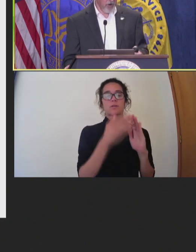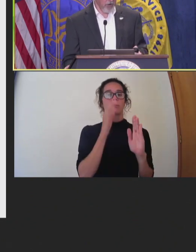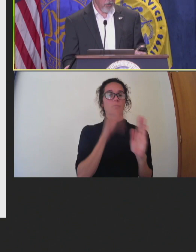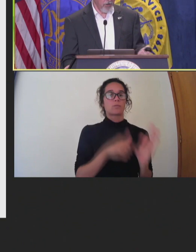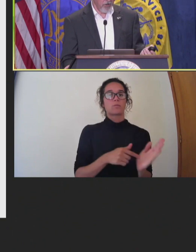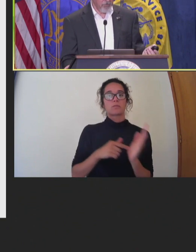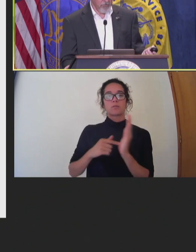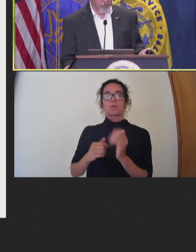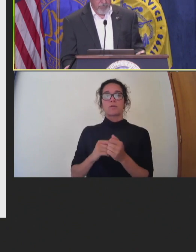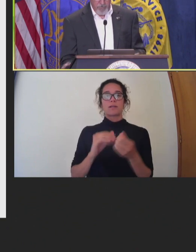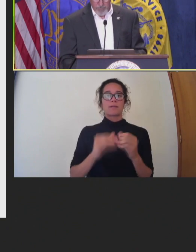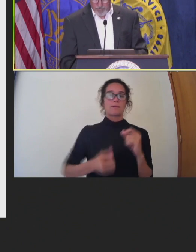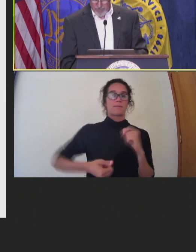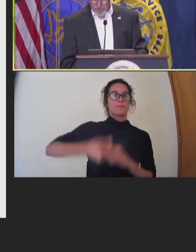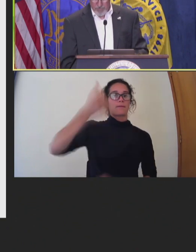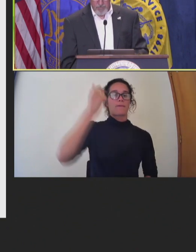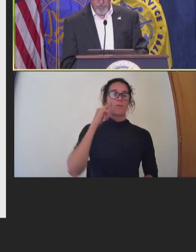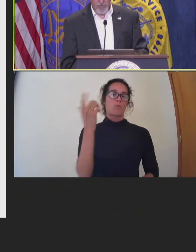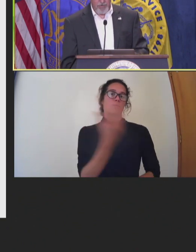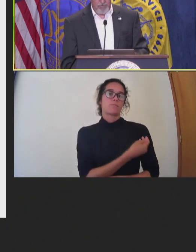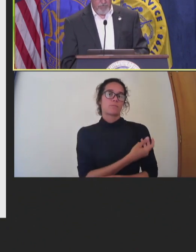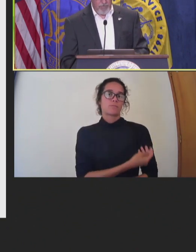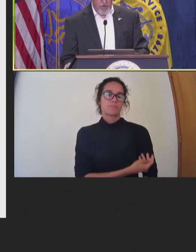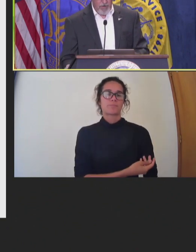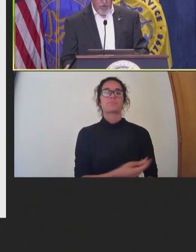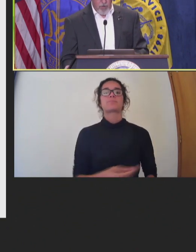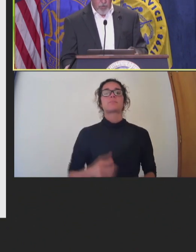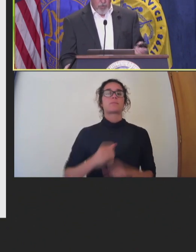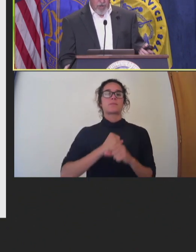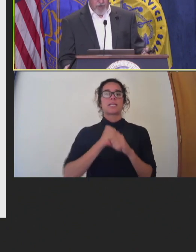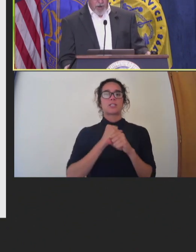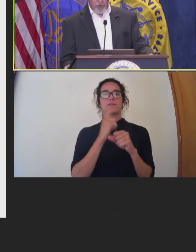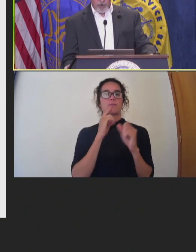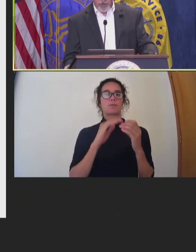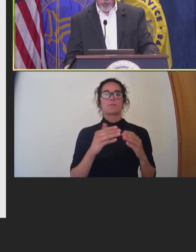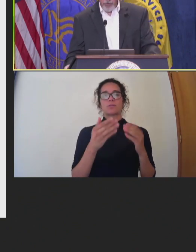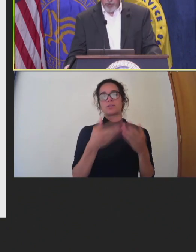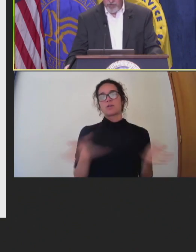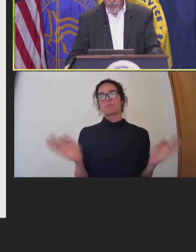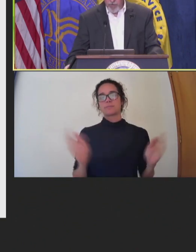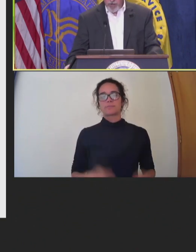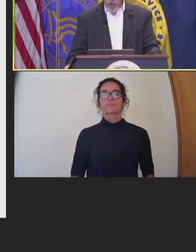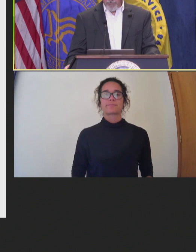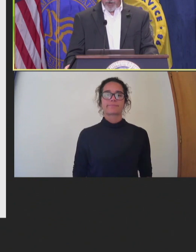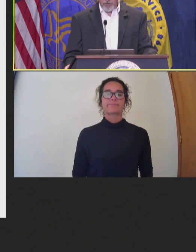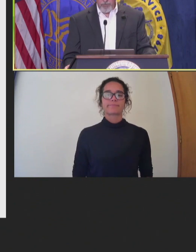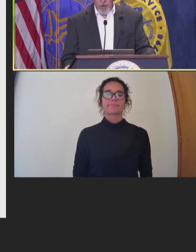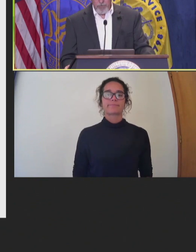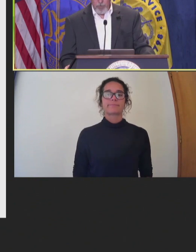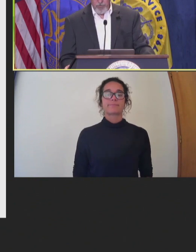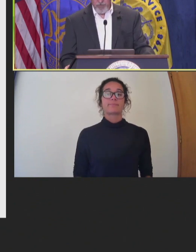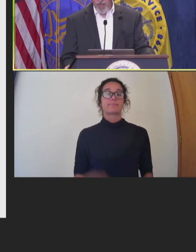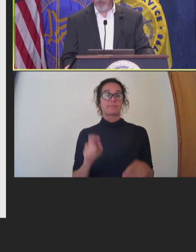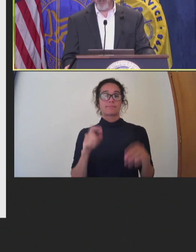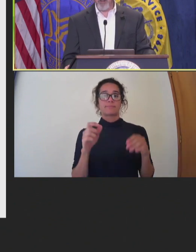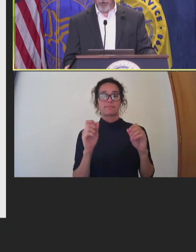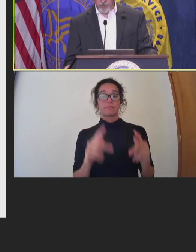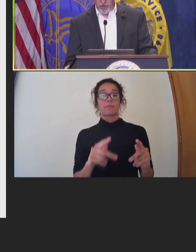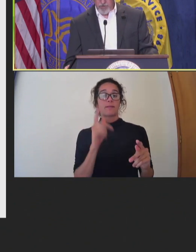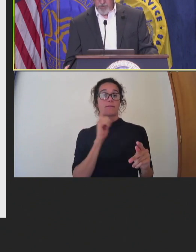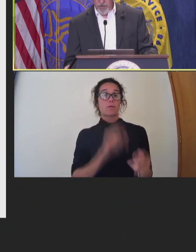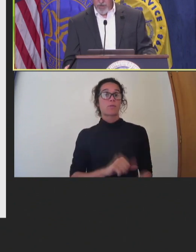communities. We have an opportunity to address public confidence by improving vaccine literacy.